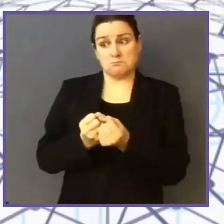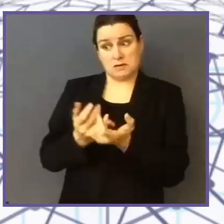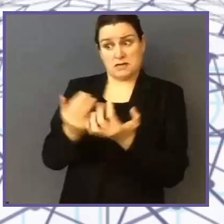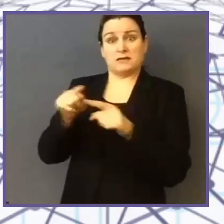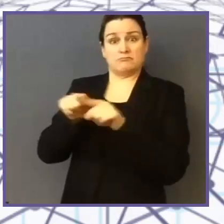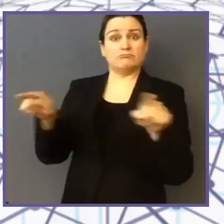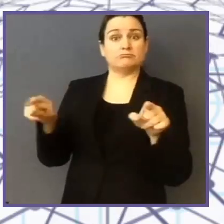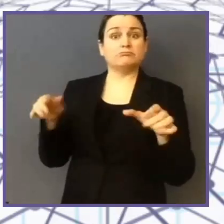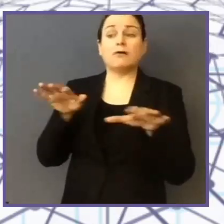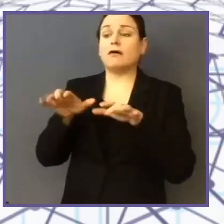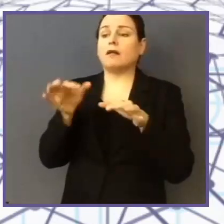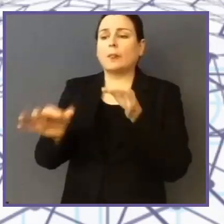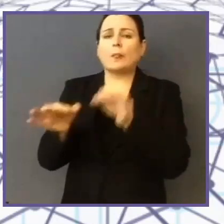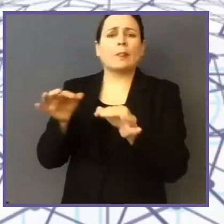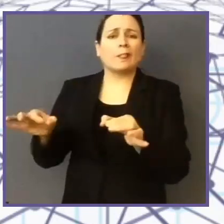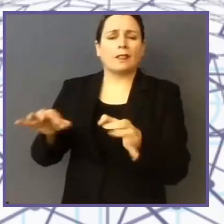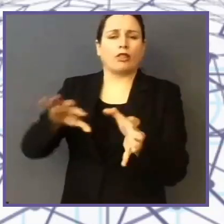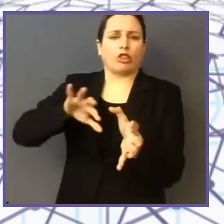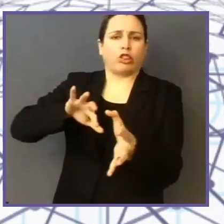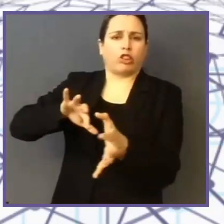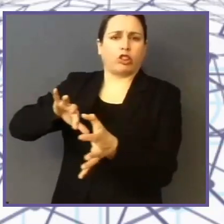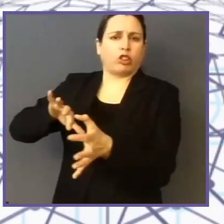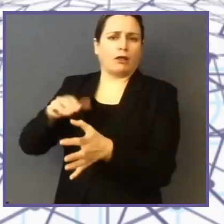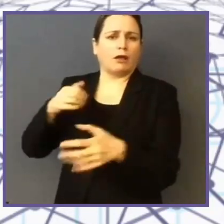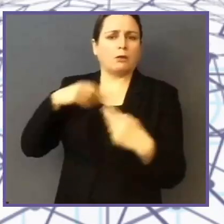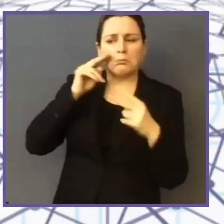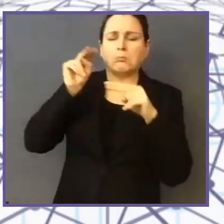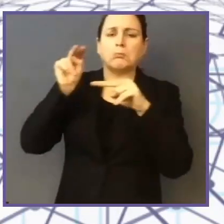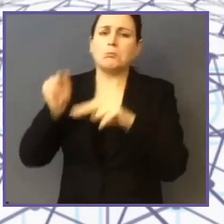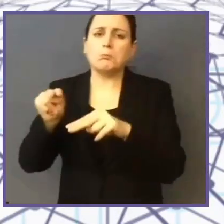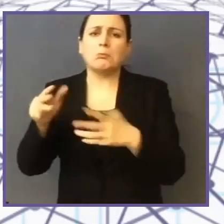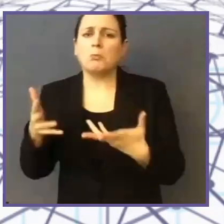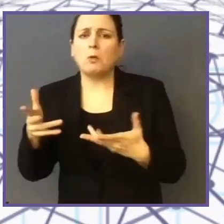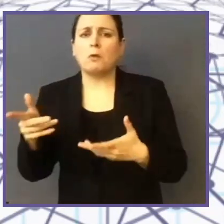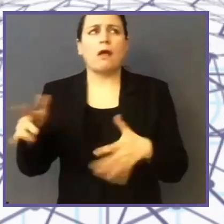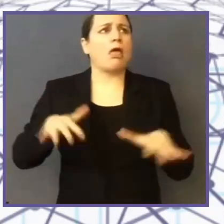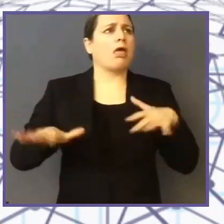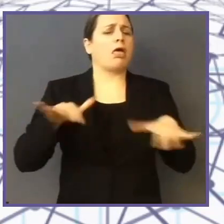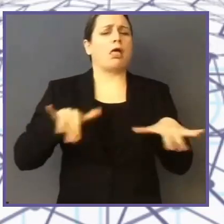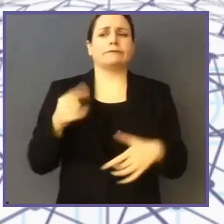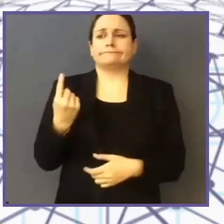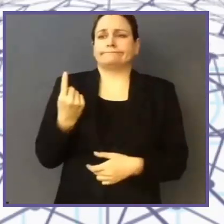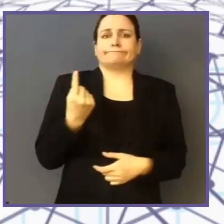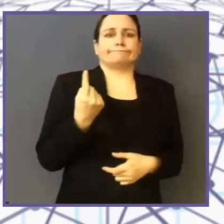It is really only when this meaningful participation is achieved, that we can really think of successful